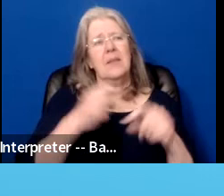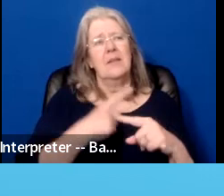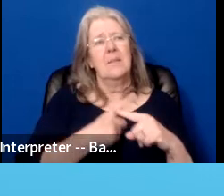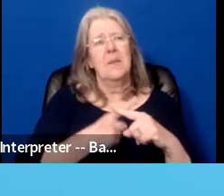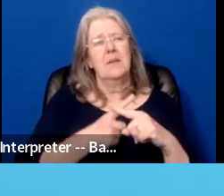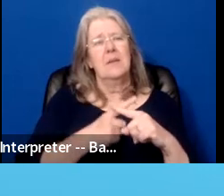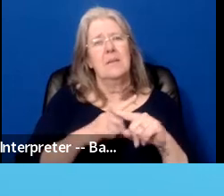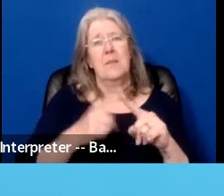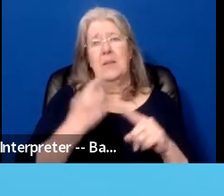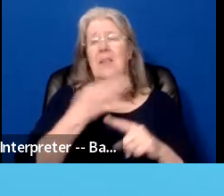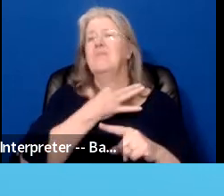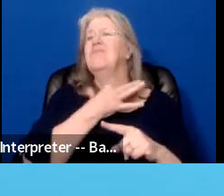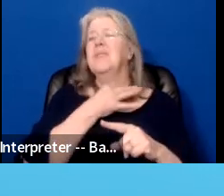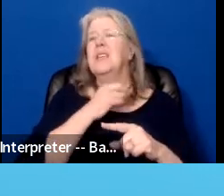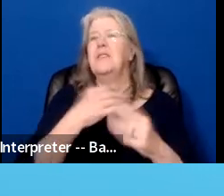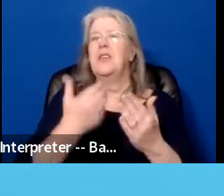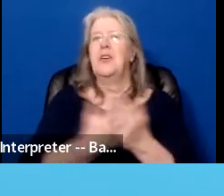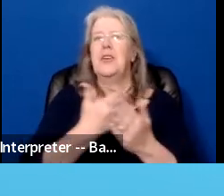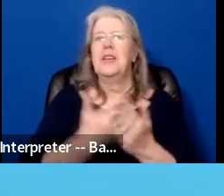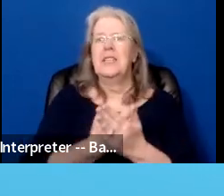or research around that contact with their own pets.